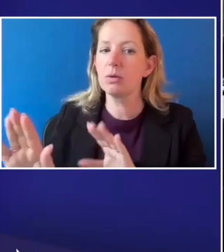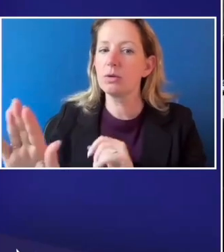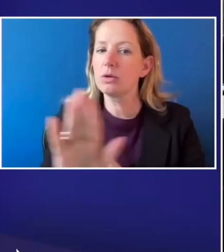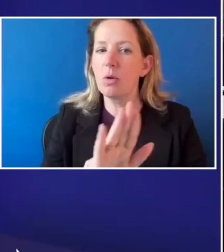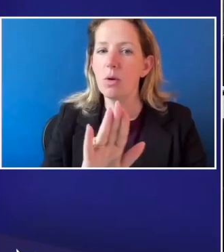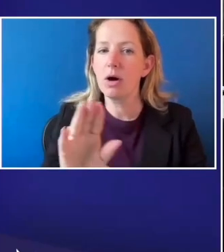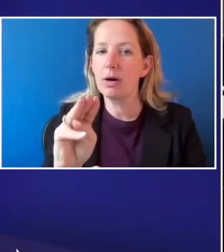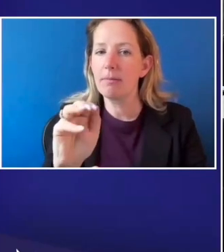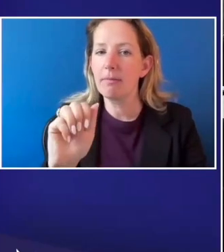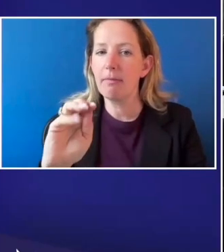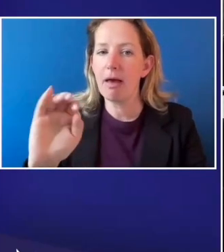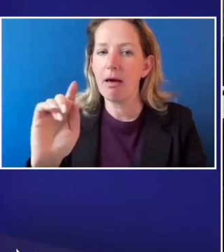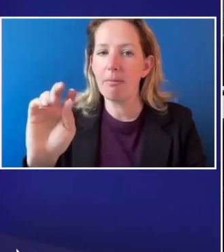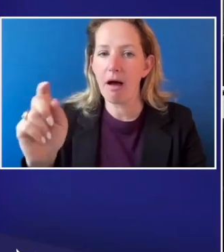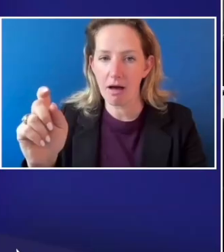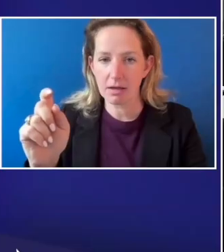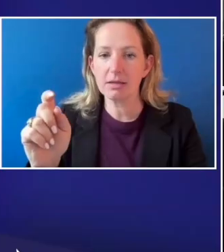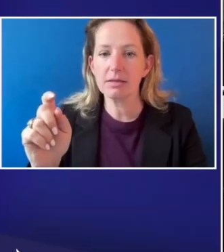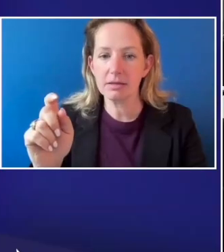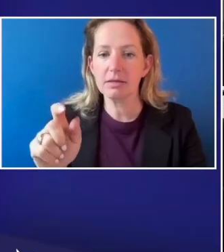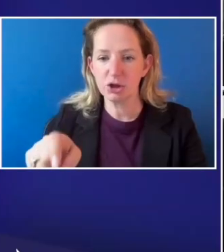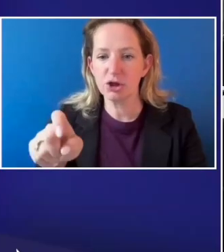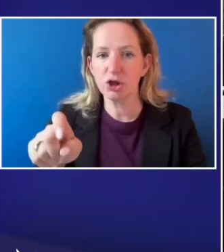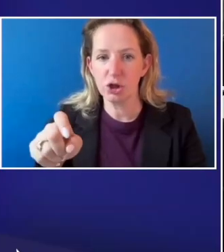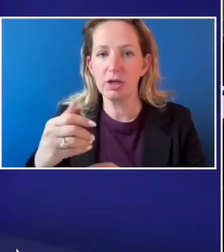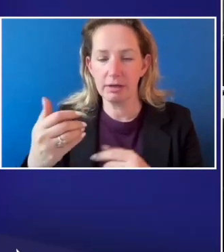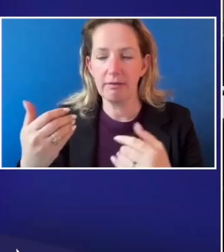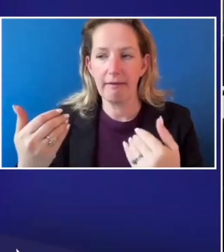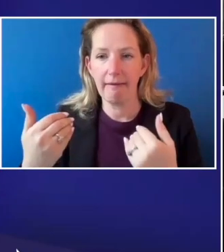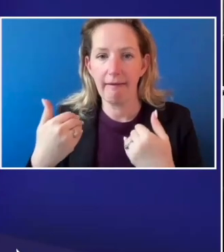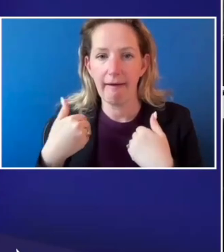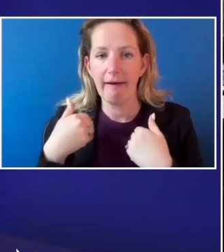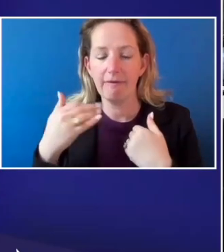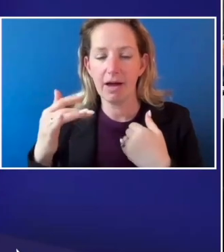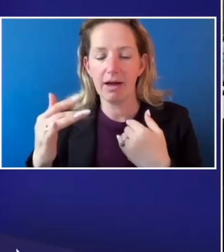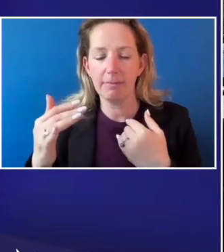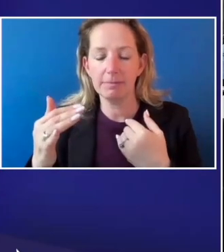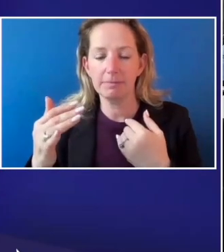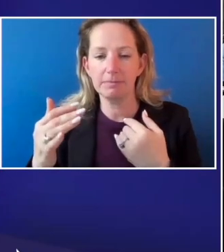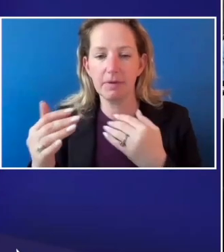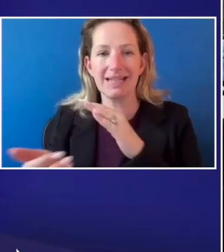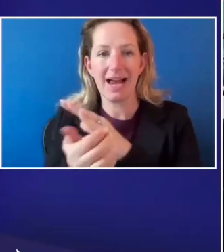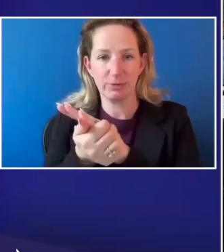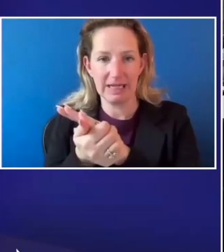moments, you shall be getting the attachment of the version one. One.